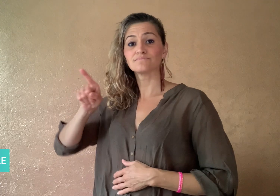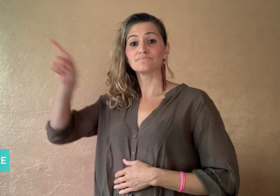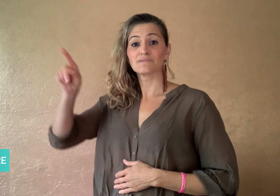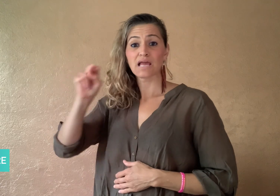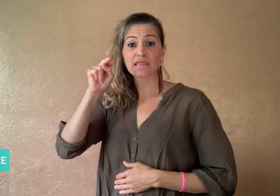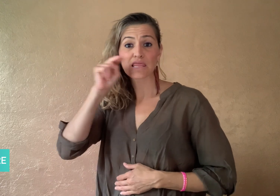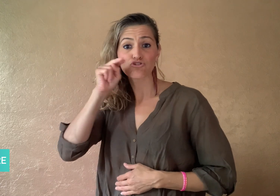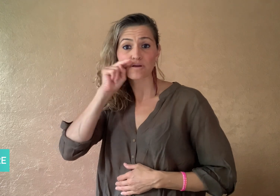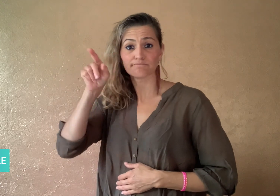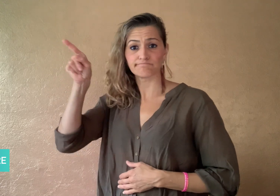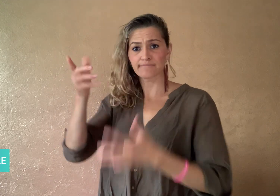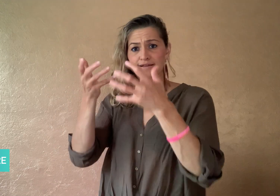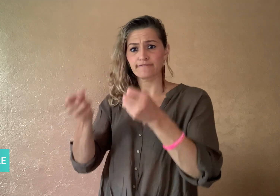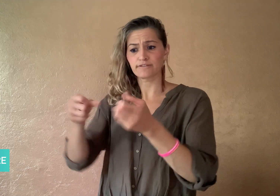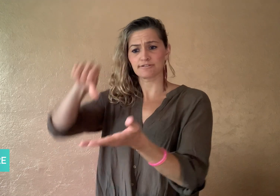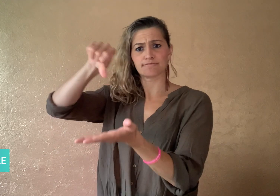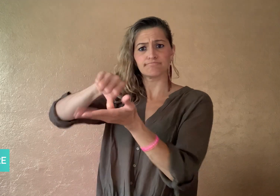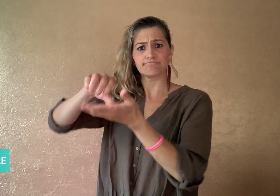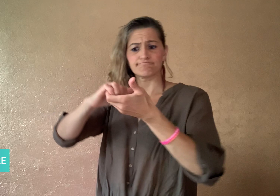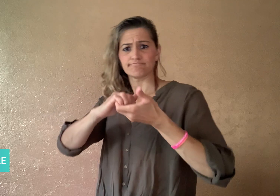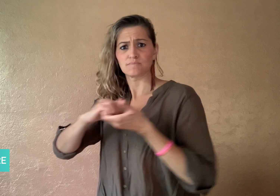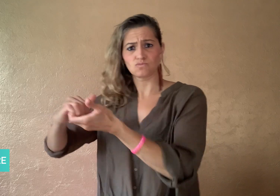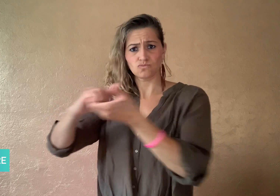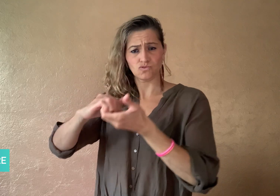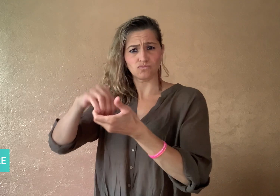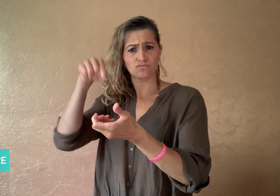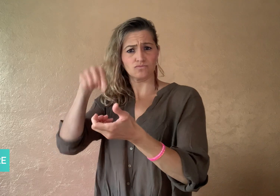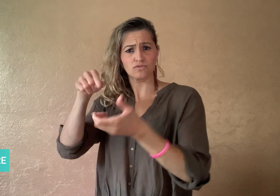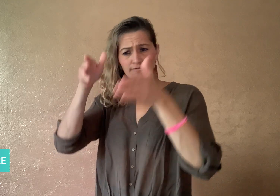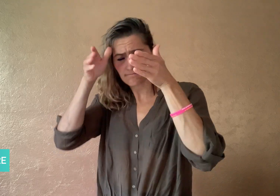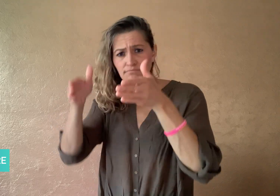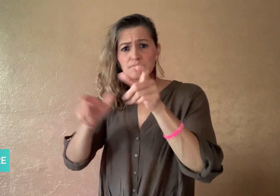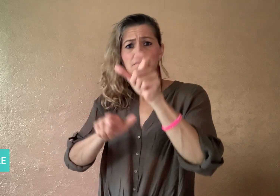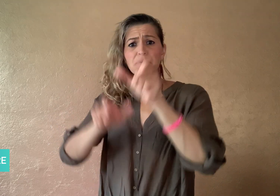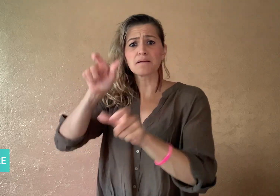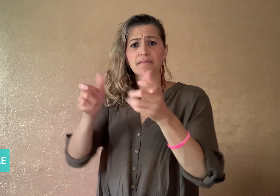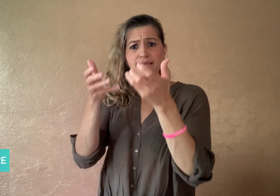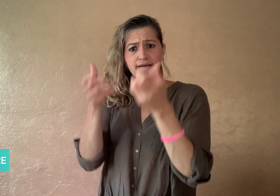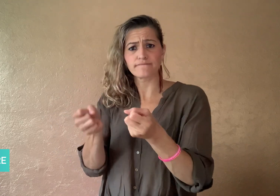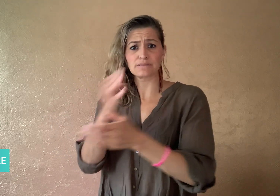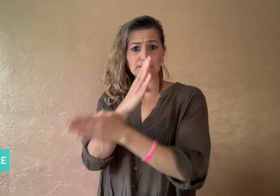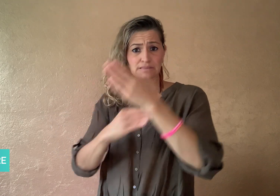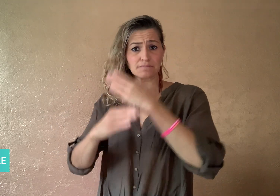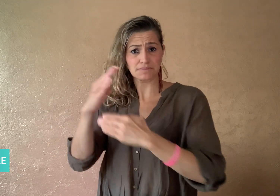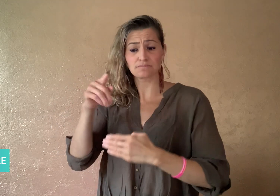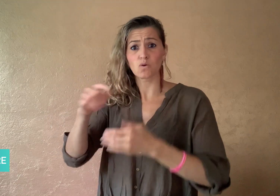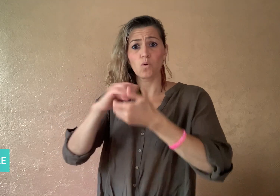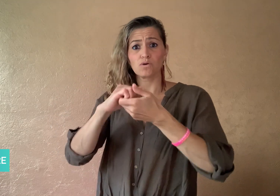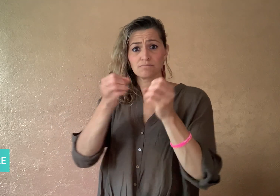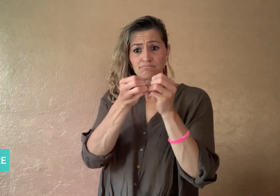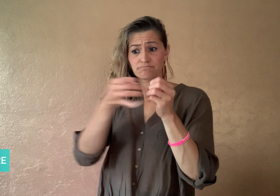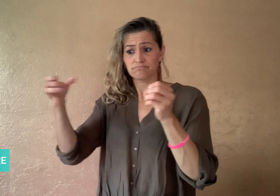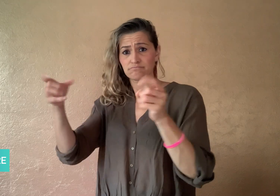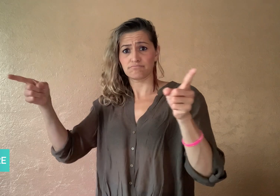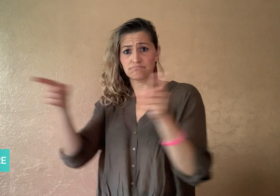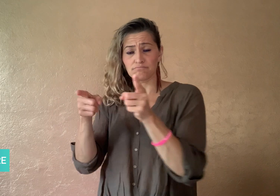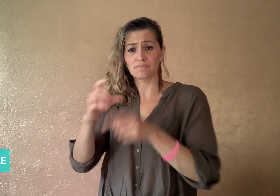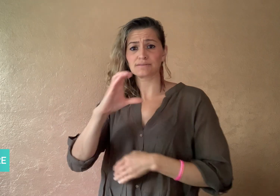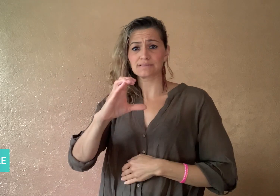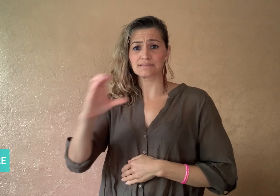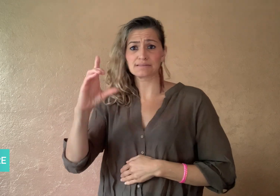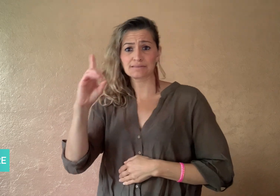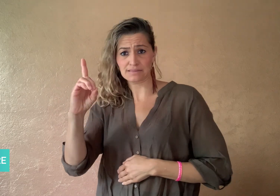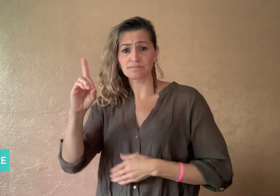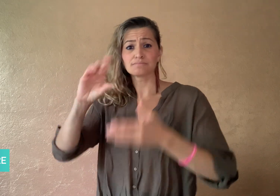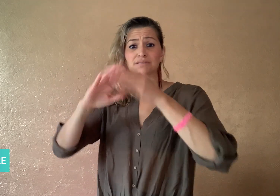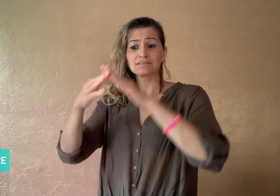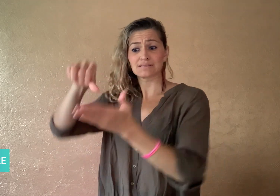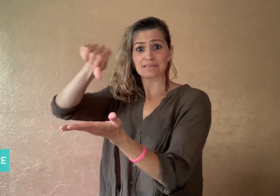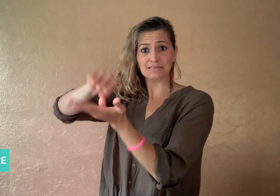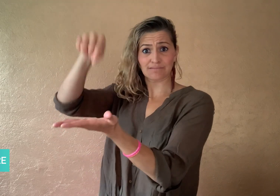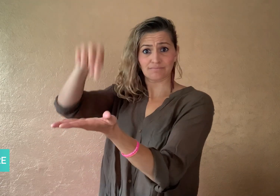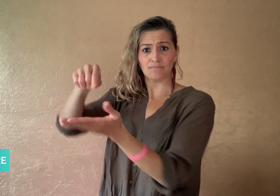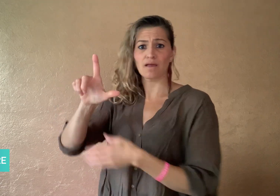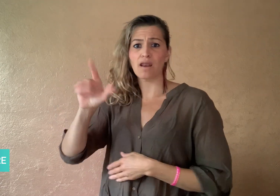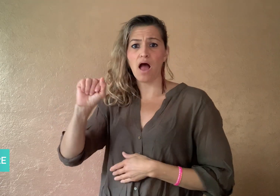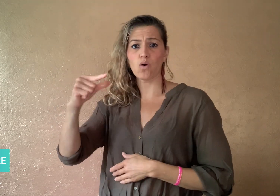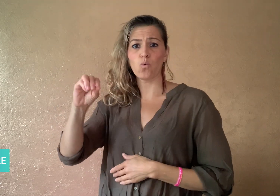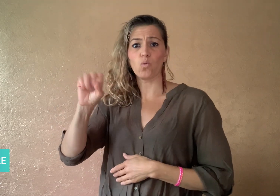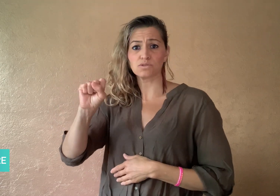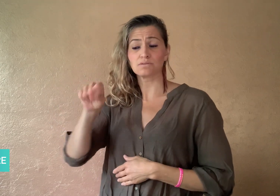The Centre for Citizens with Disabilities (CCD) in Lagos, Nigeria